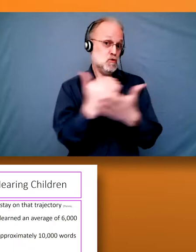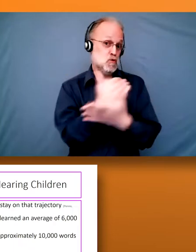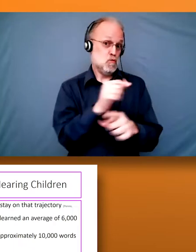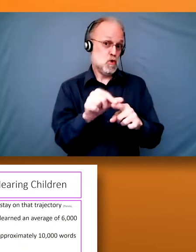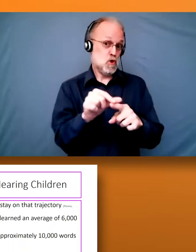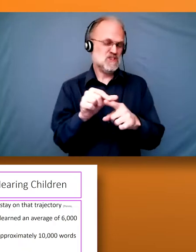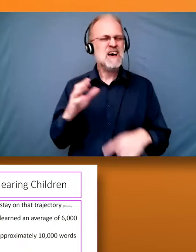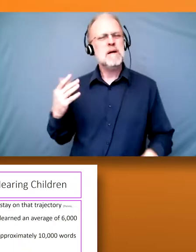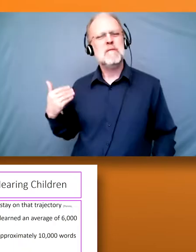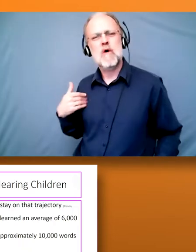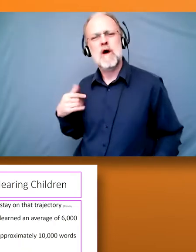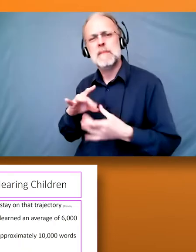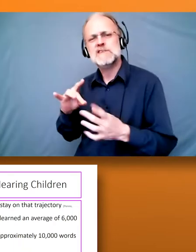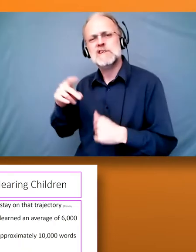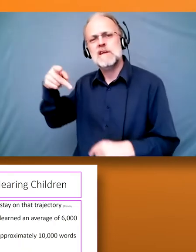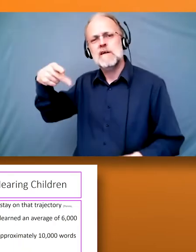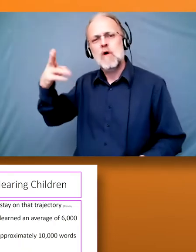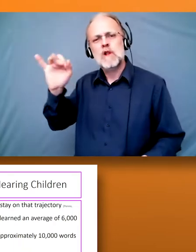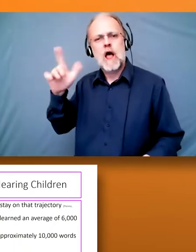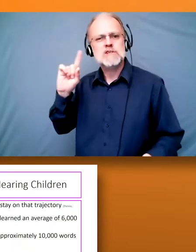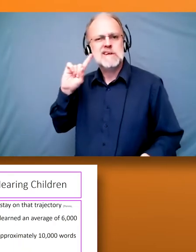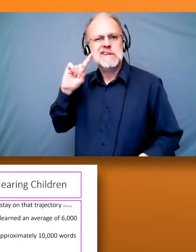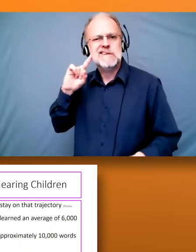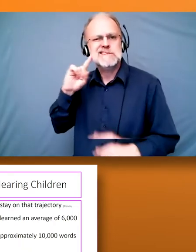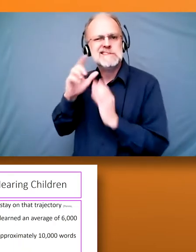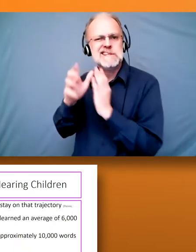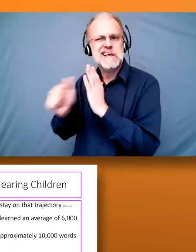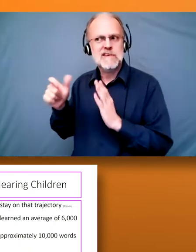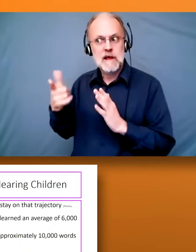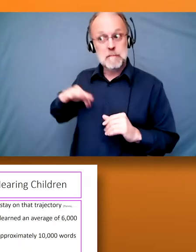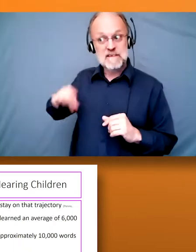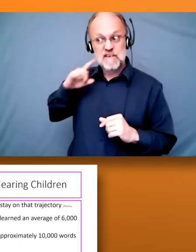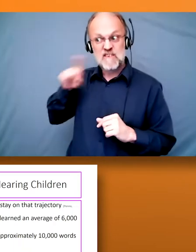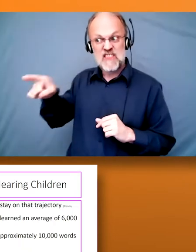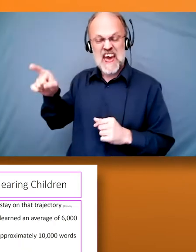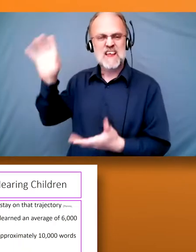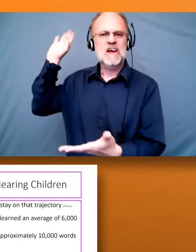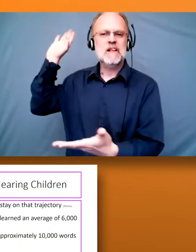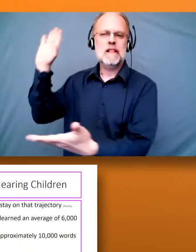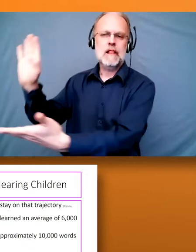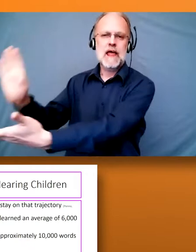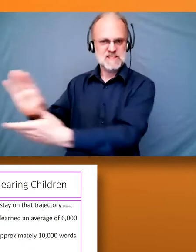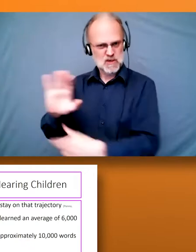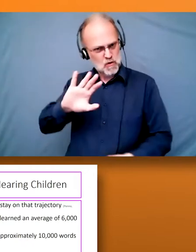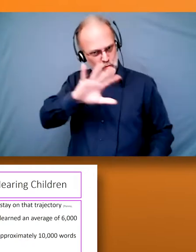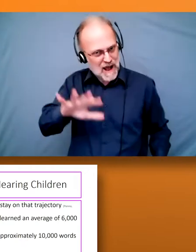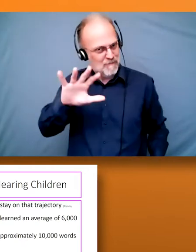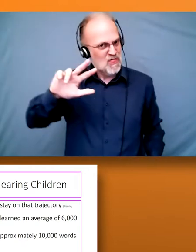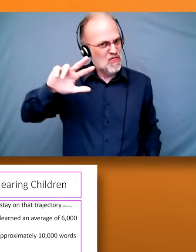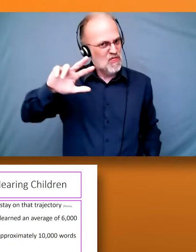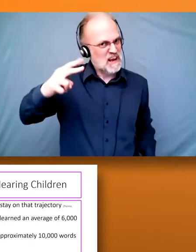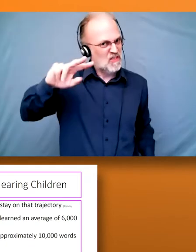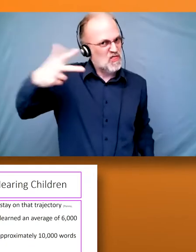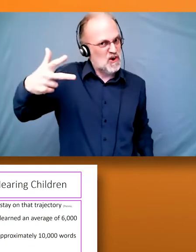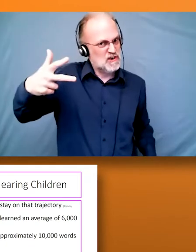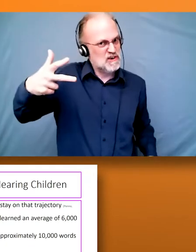So, remember we talked about the phonological skills, the benefit of those drop-off or plateau around third grade.